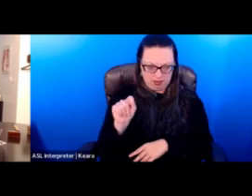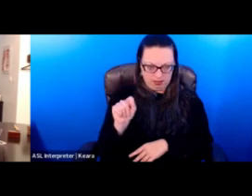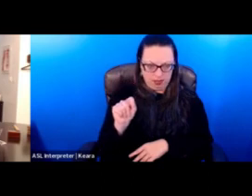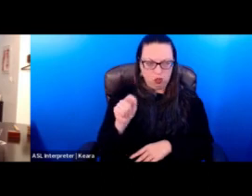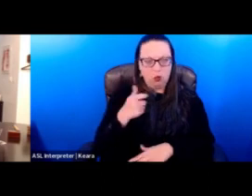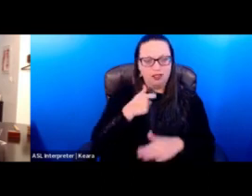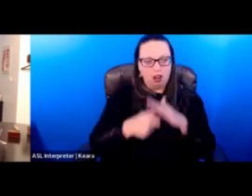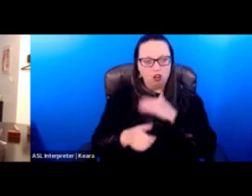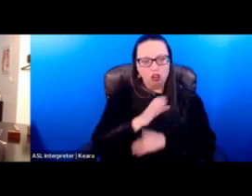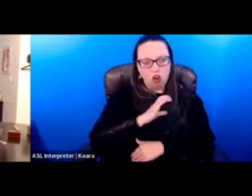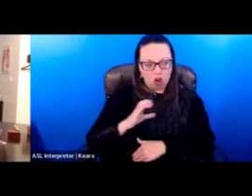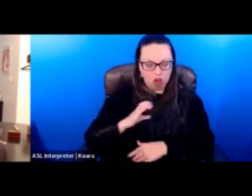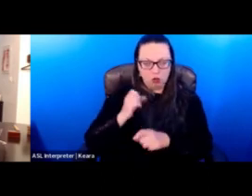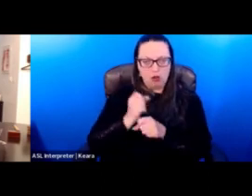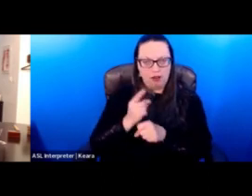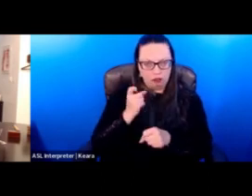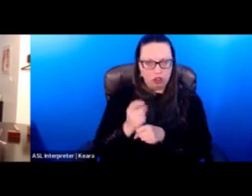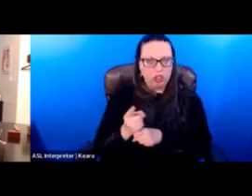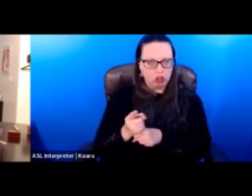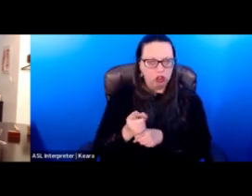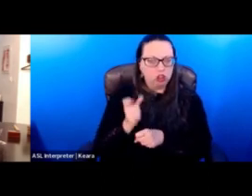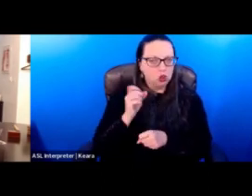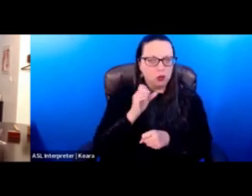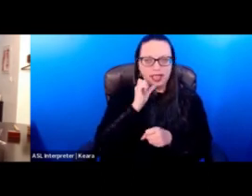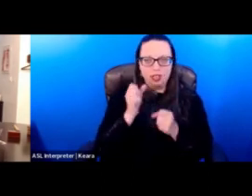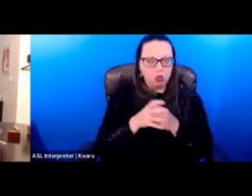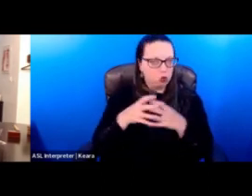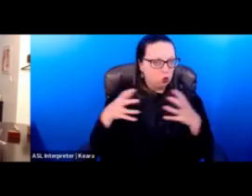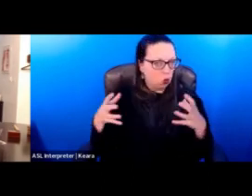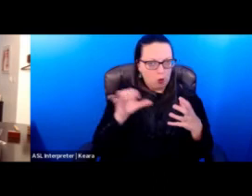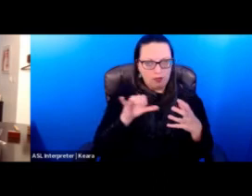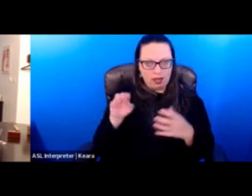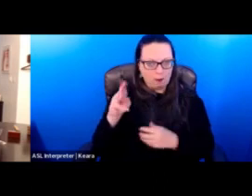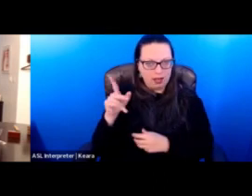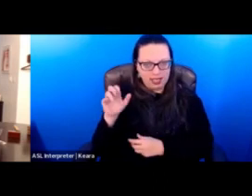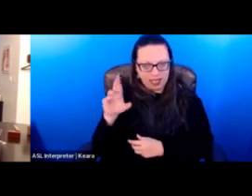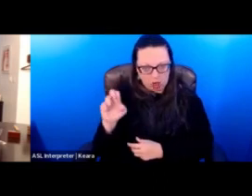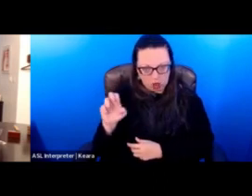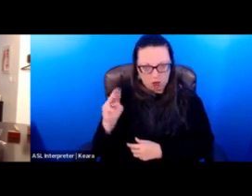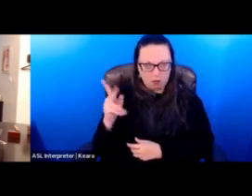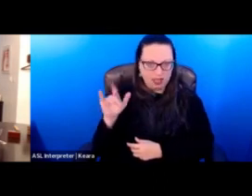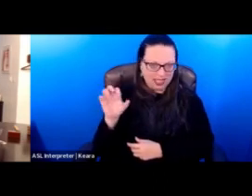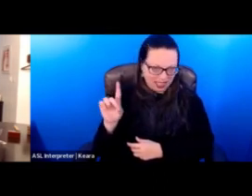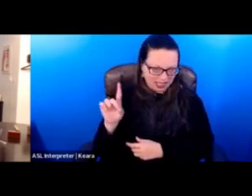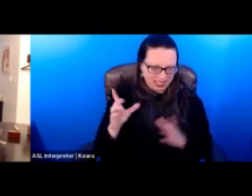consequence, it hasn't grown like Medicare and Medicaid, and is very small in comparison. But